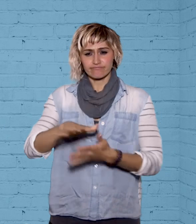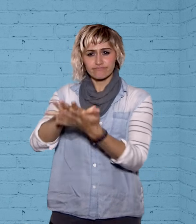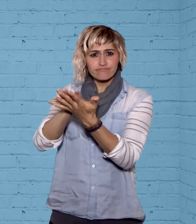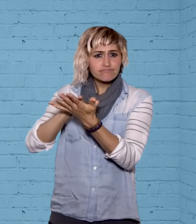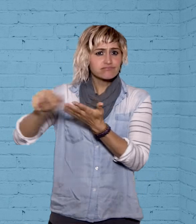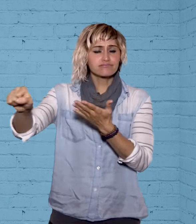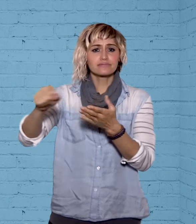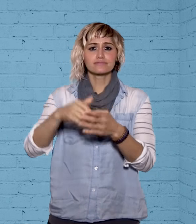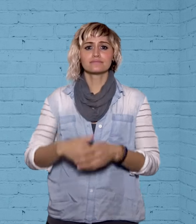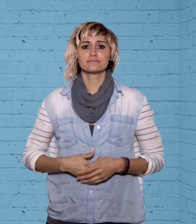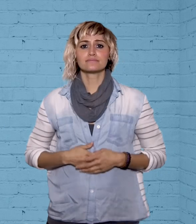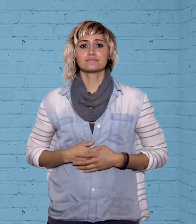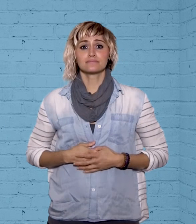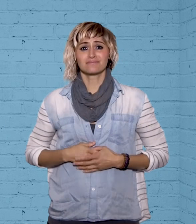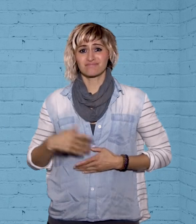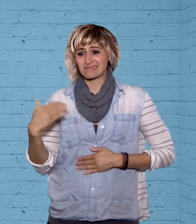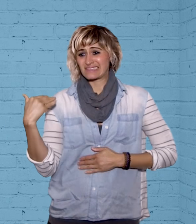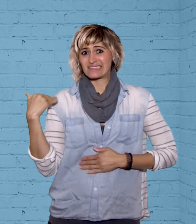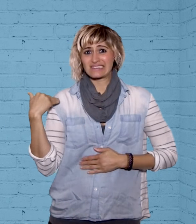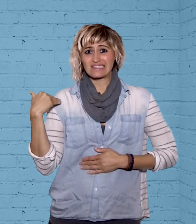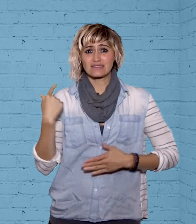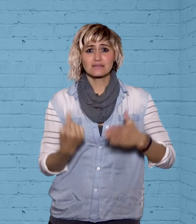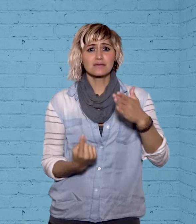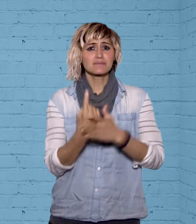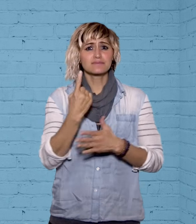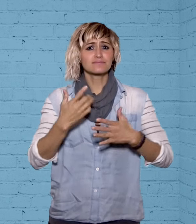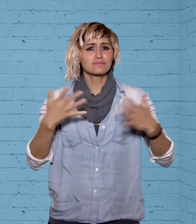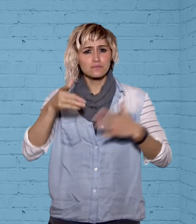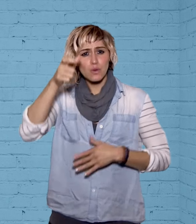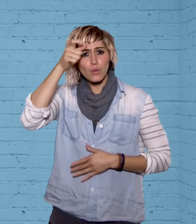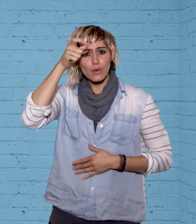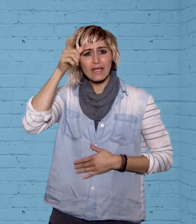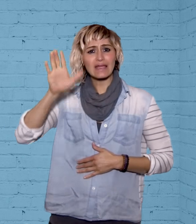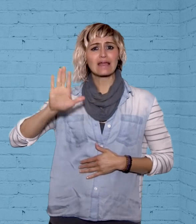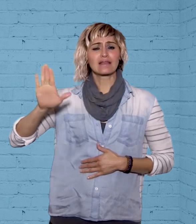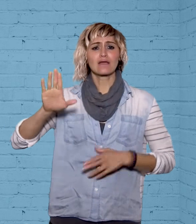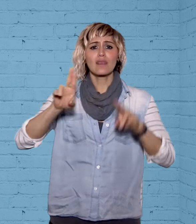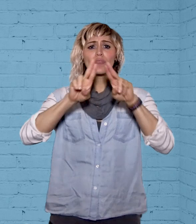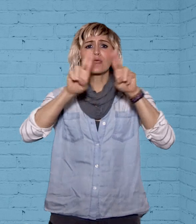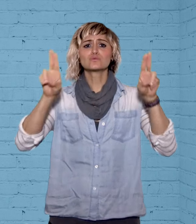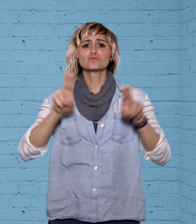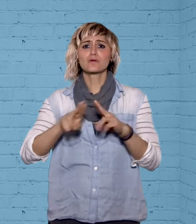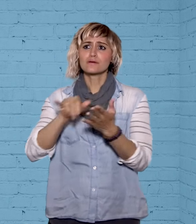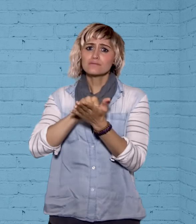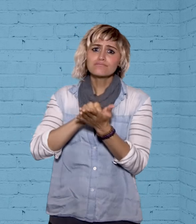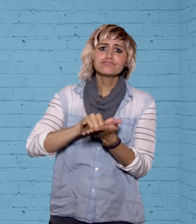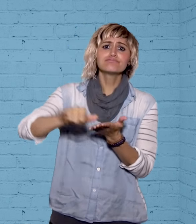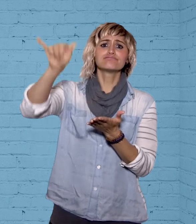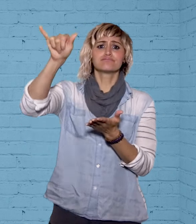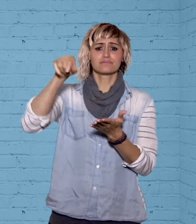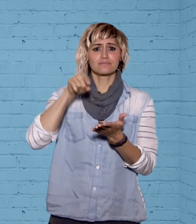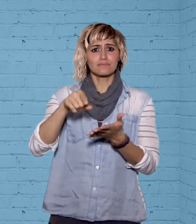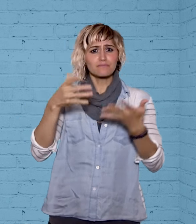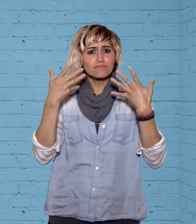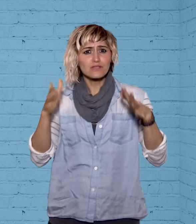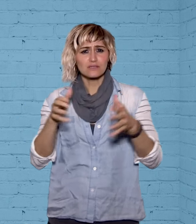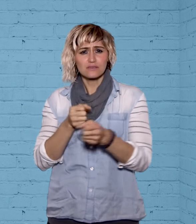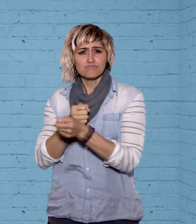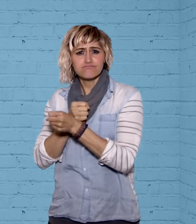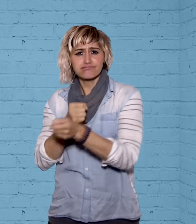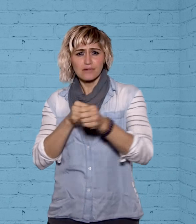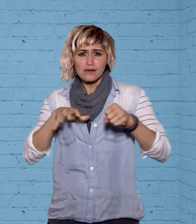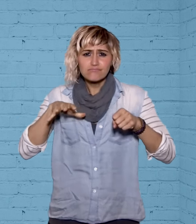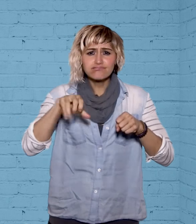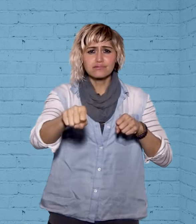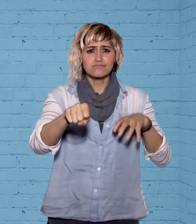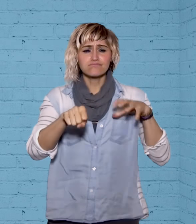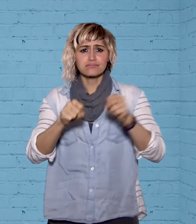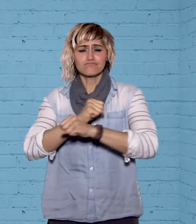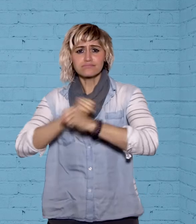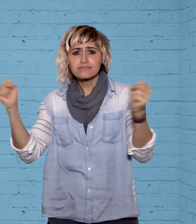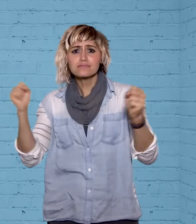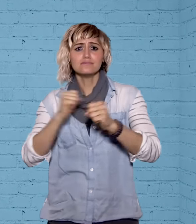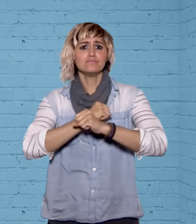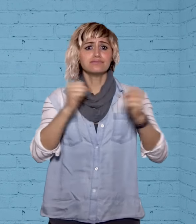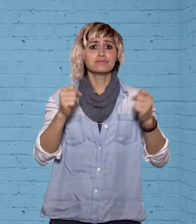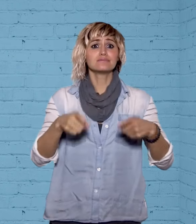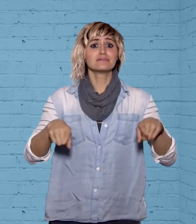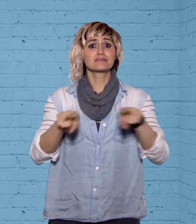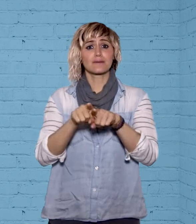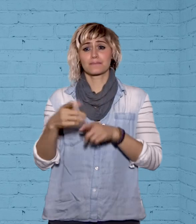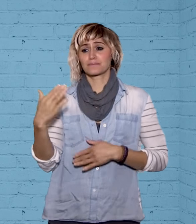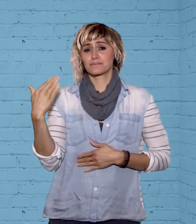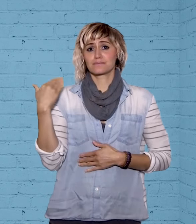Recently Turkey was under attack by an terrorist